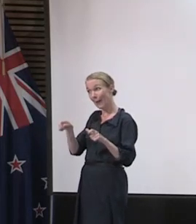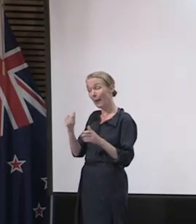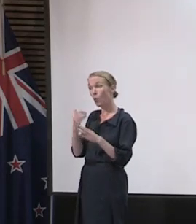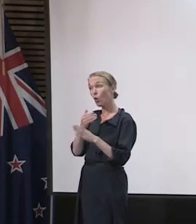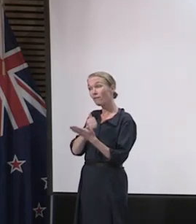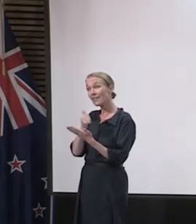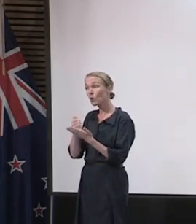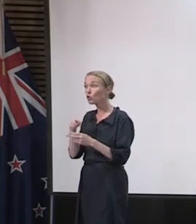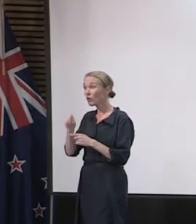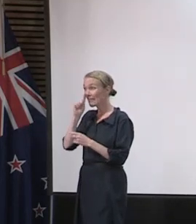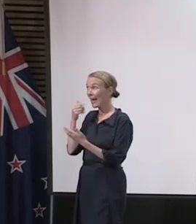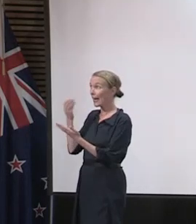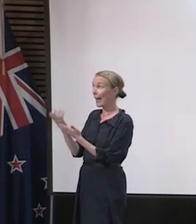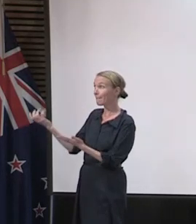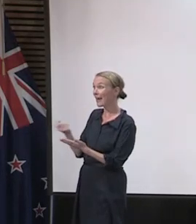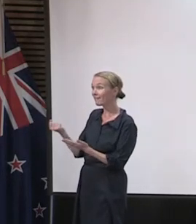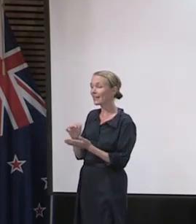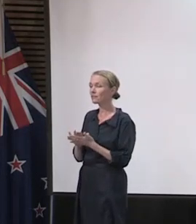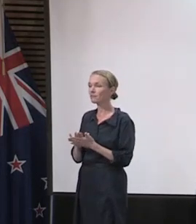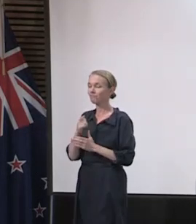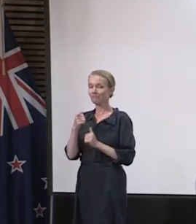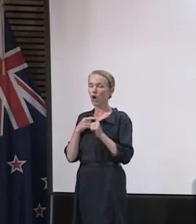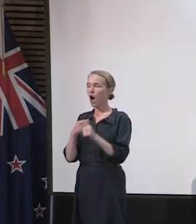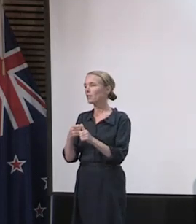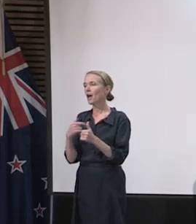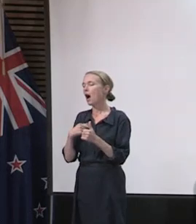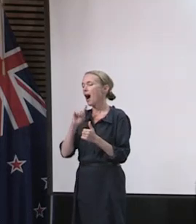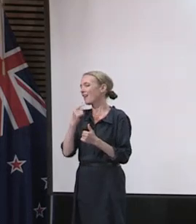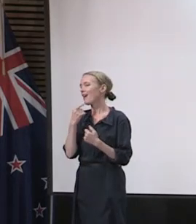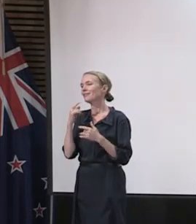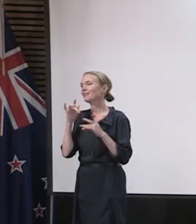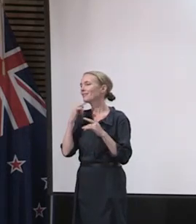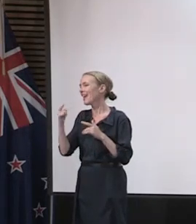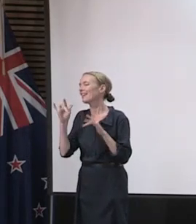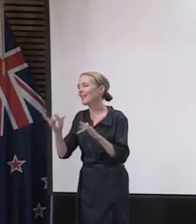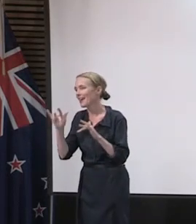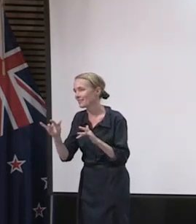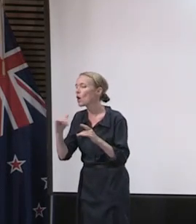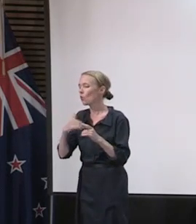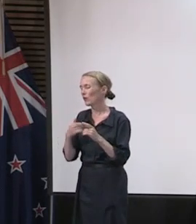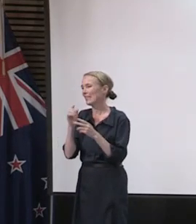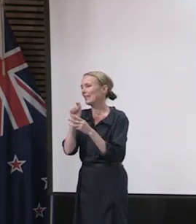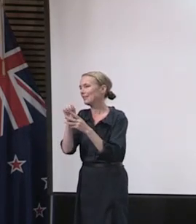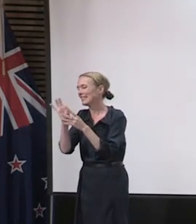I am saying there is more work to be done there, Bernard. I act